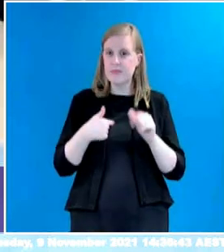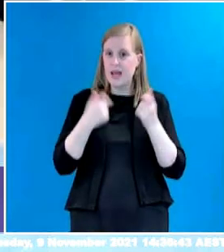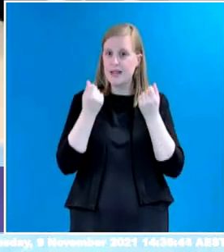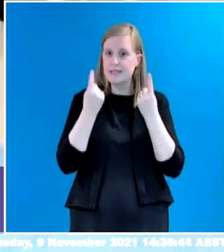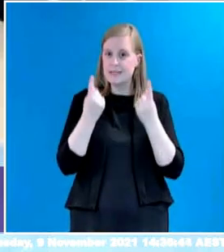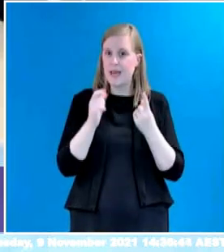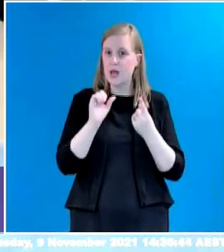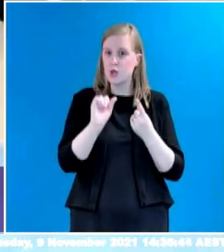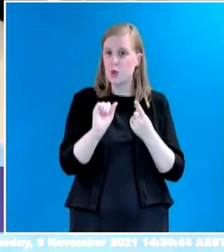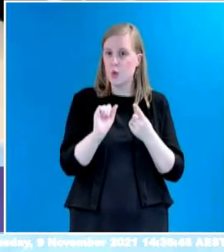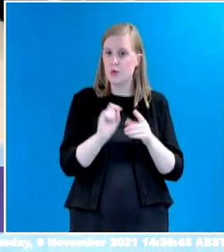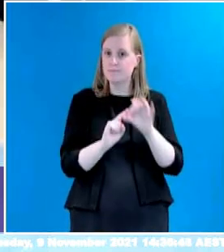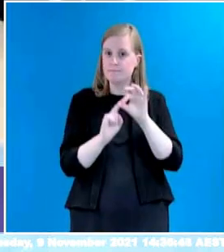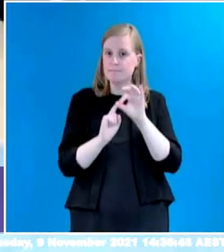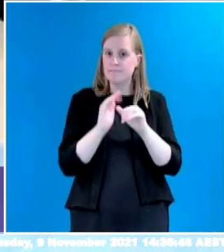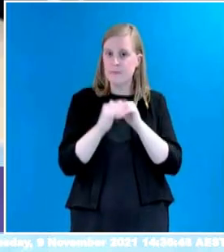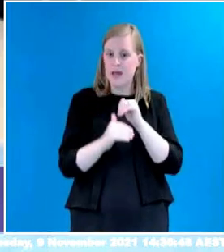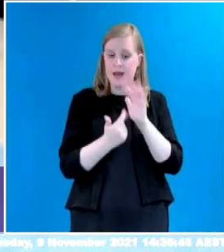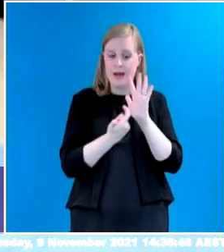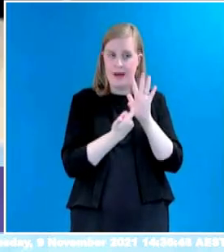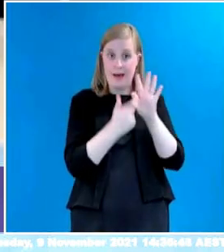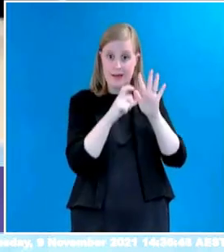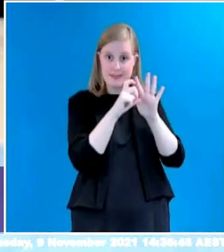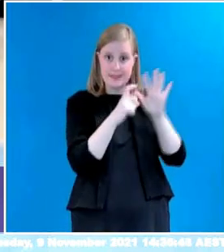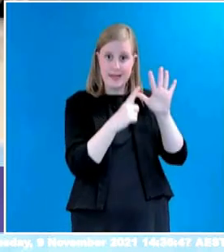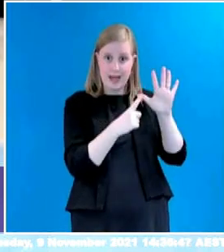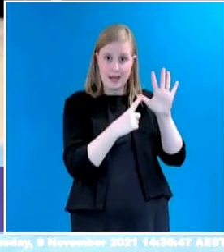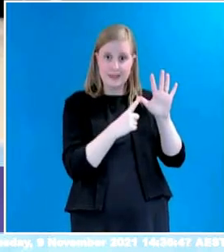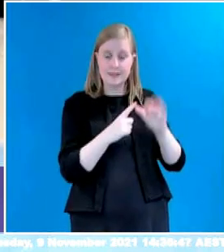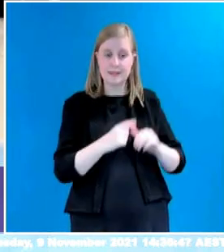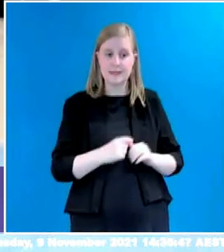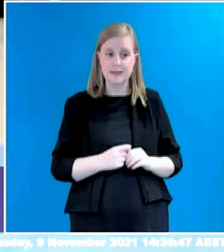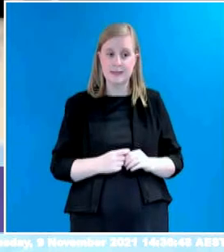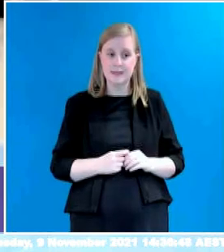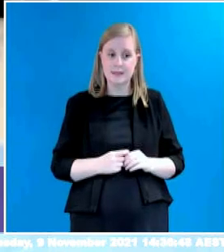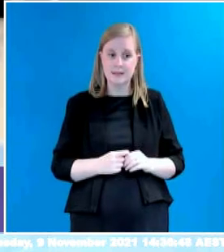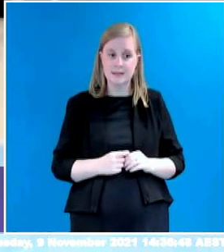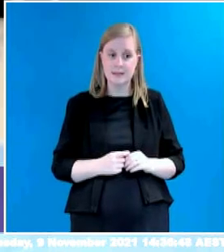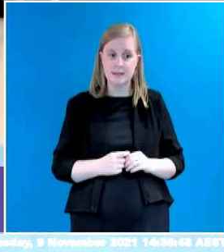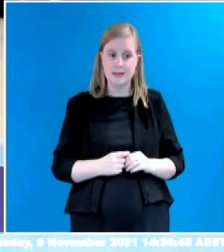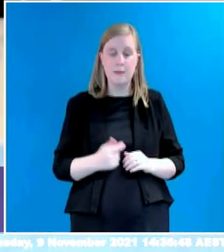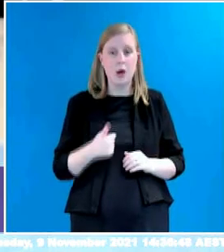Apart from the fact that we don't just adopt the Convention as it is --- yes,